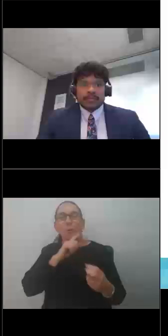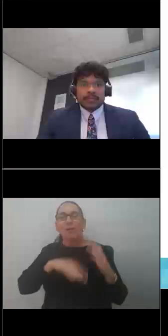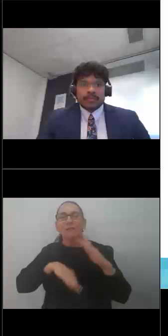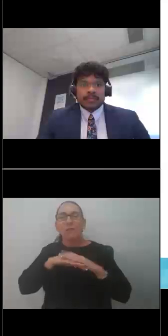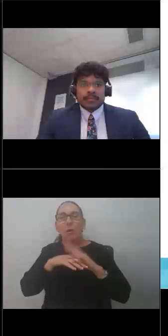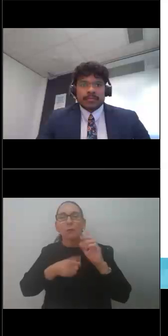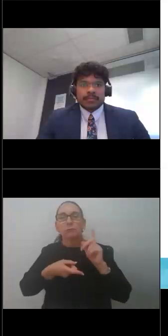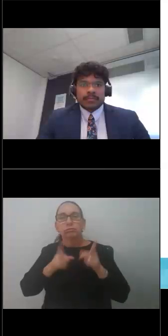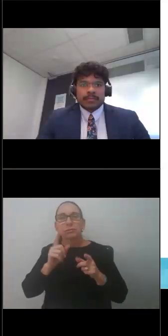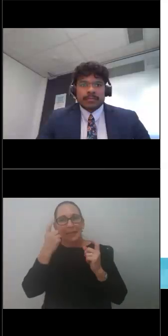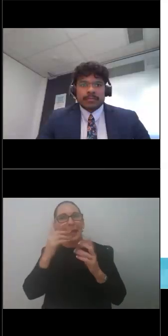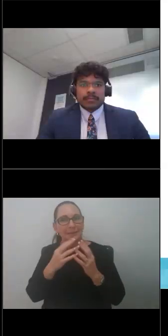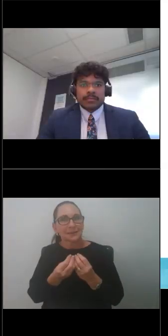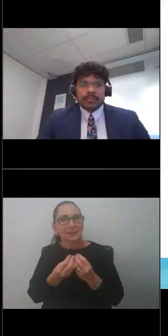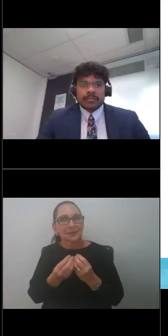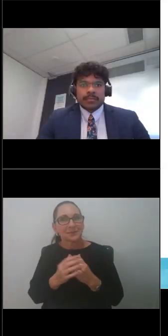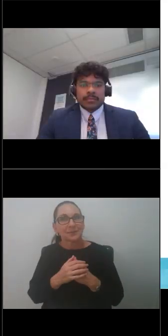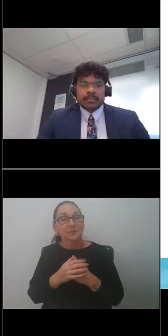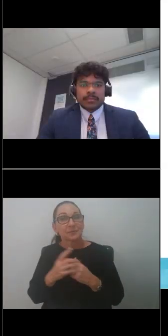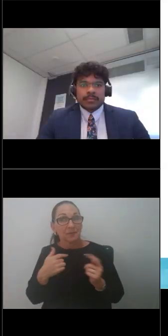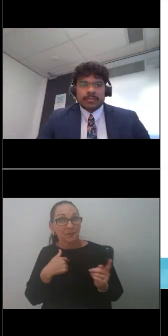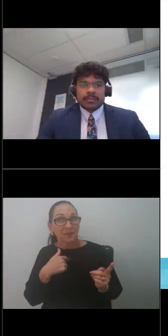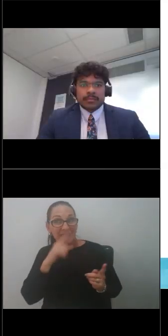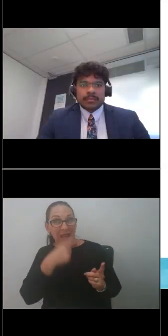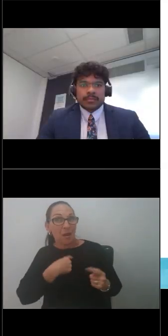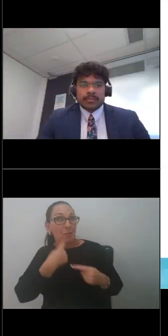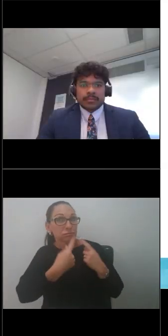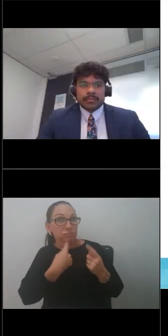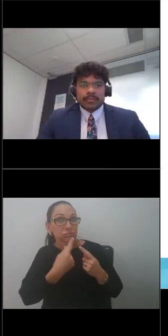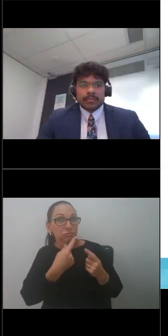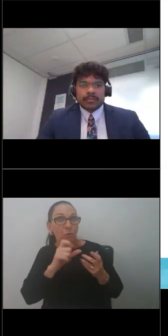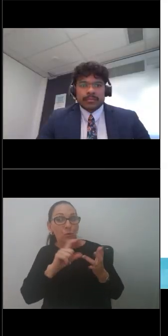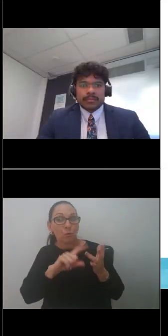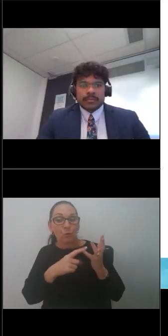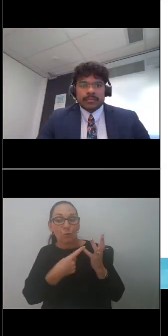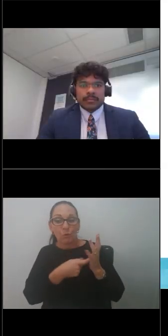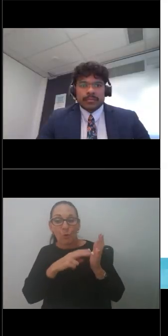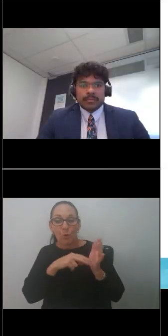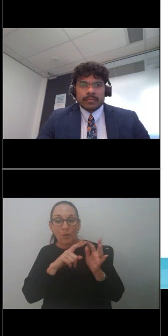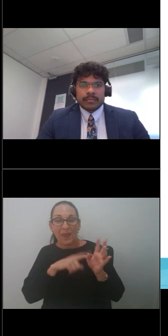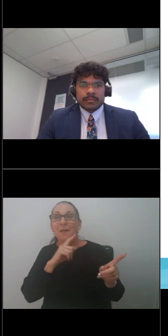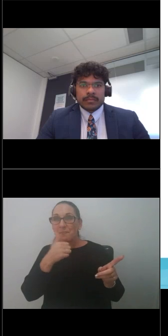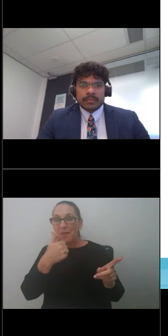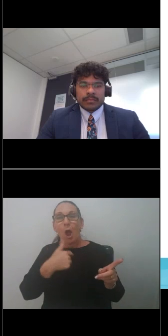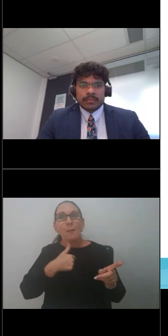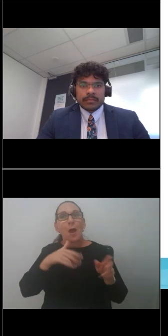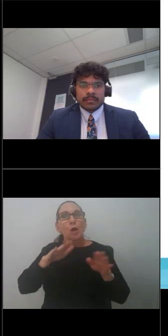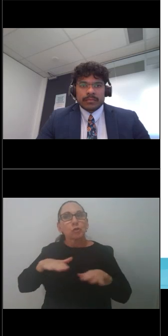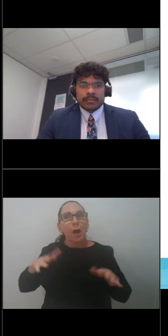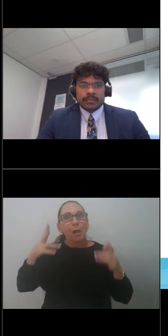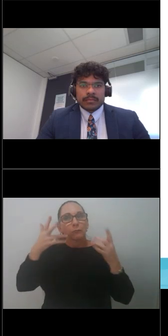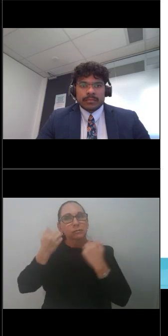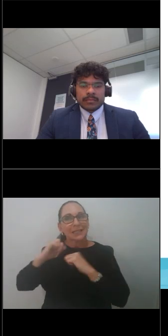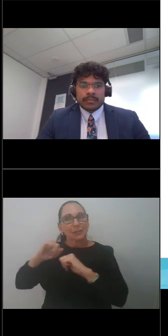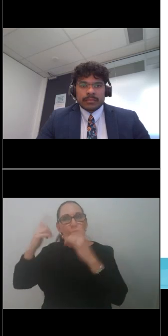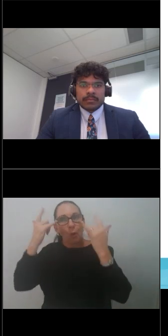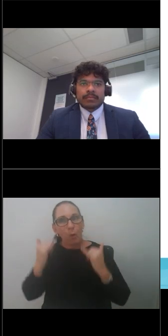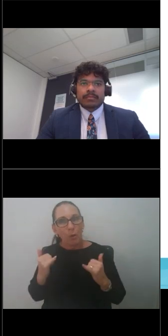my yeah be great um so I Am a Child Protection lawyer I work um Lots with child safety and I